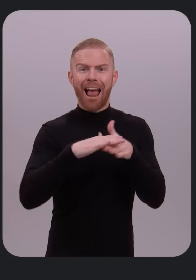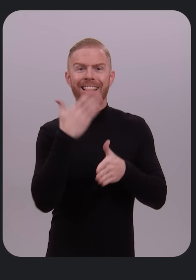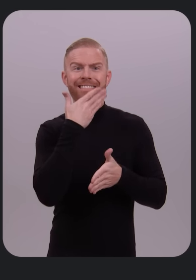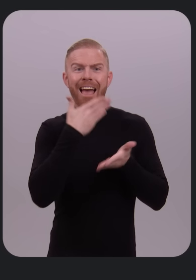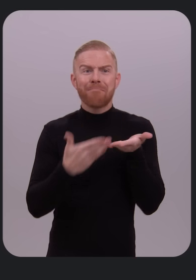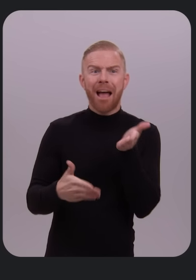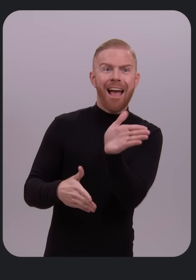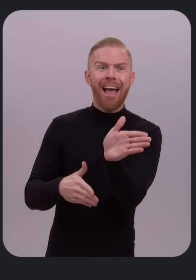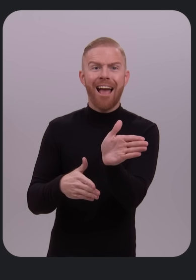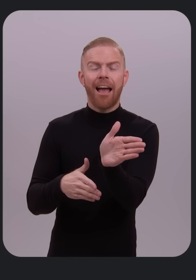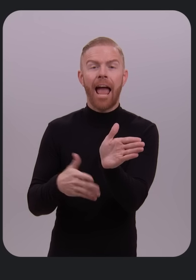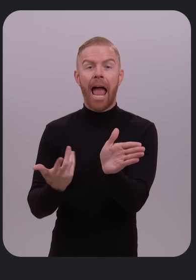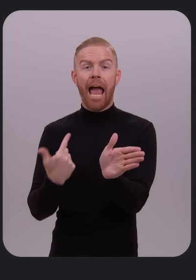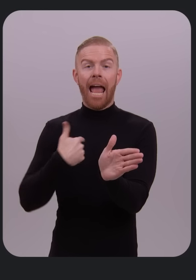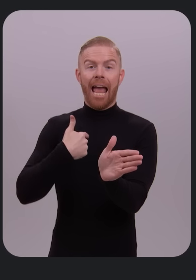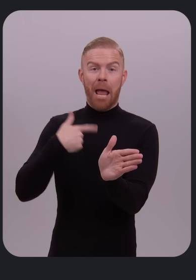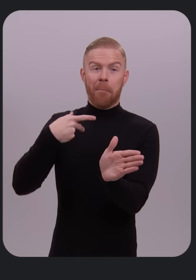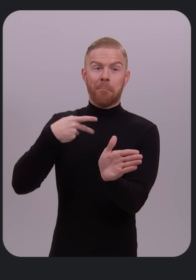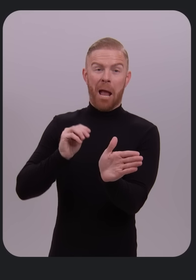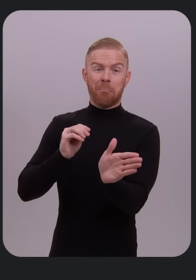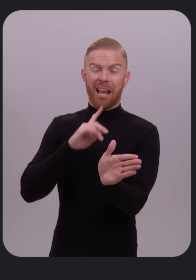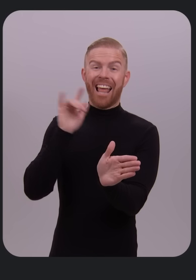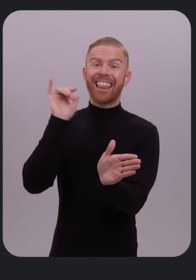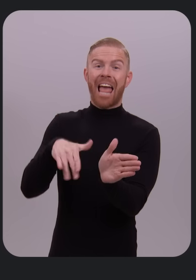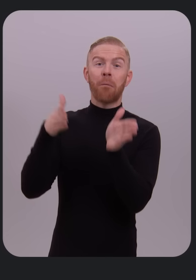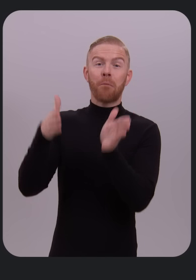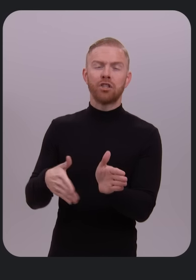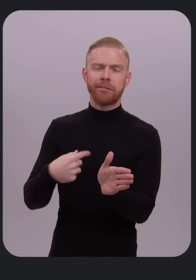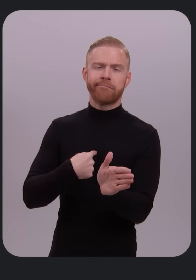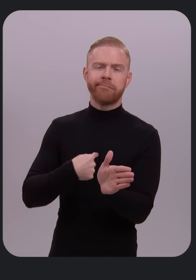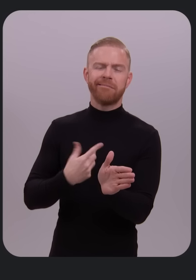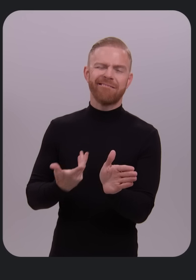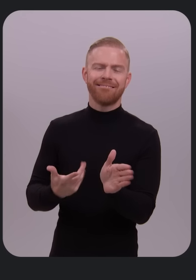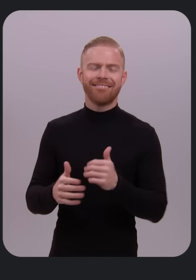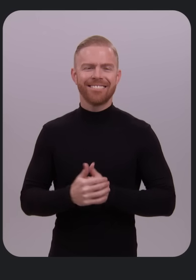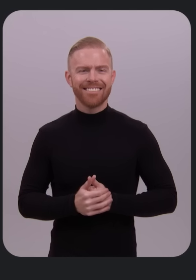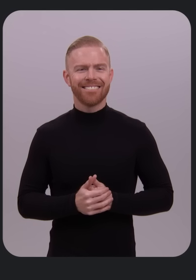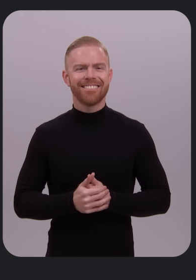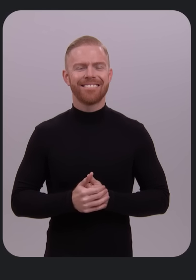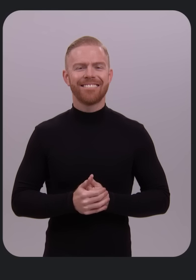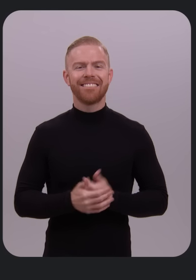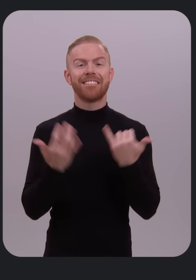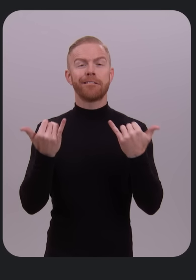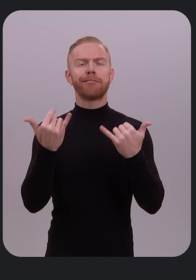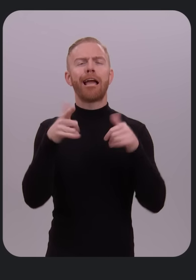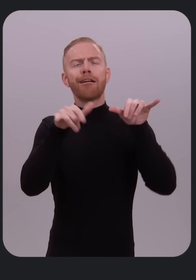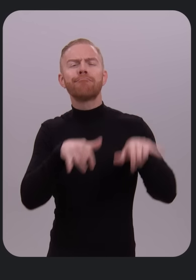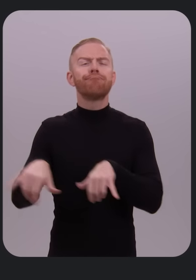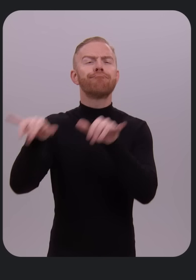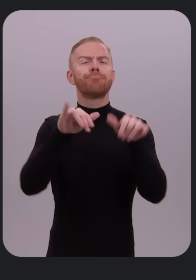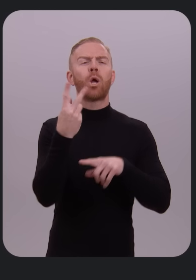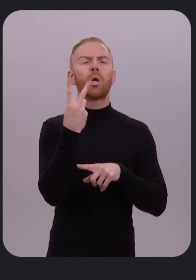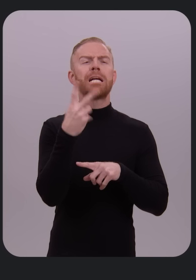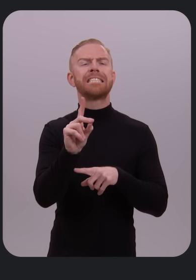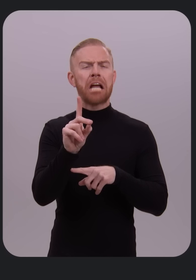As a PM, I'm often this someone. Now, standard two-dimensional web design is one thing,